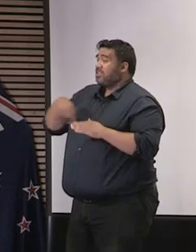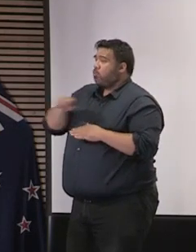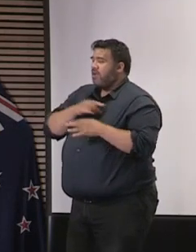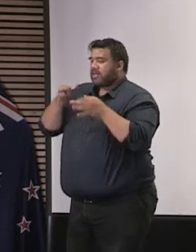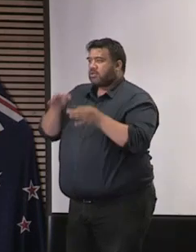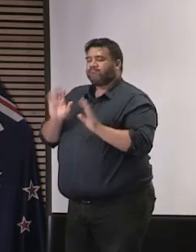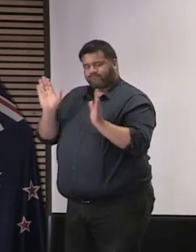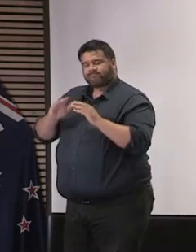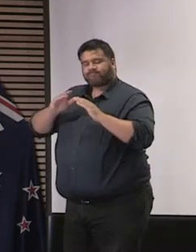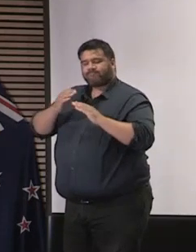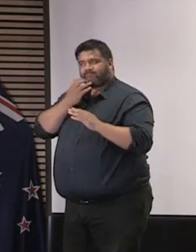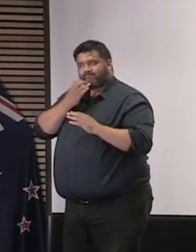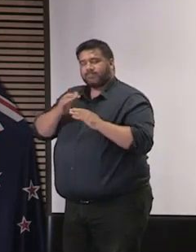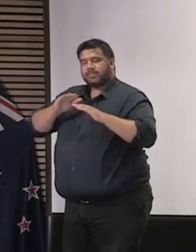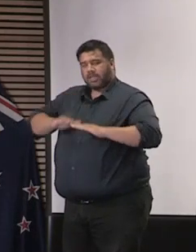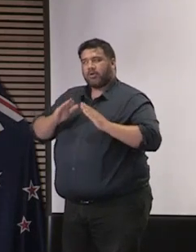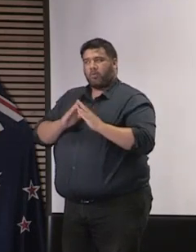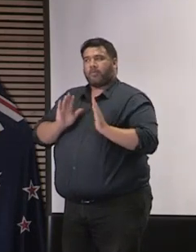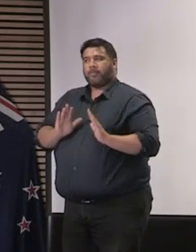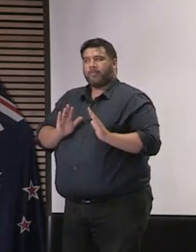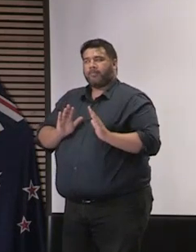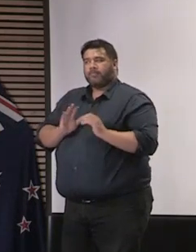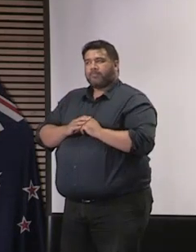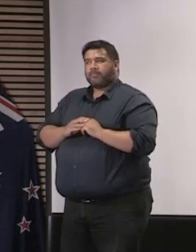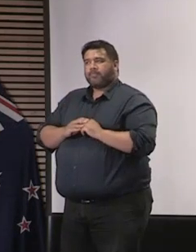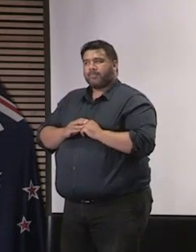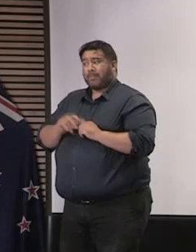and, b -believe we are making a difference and therefore